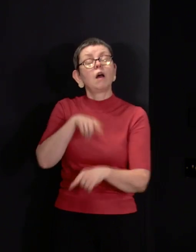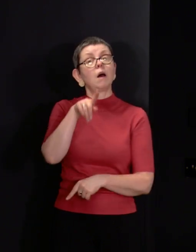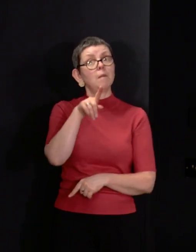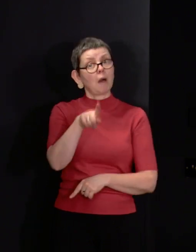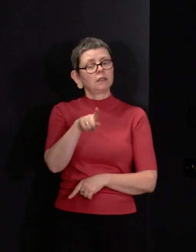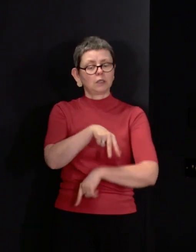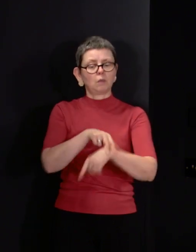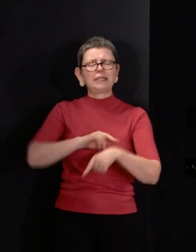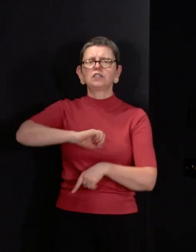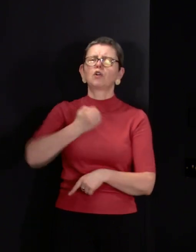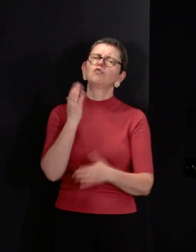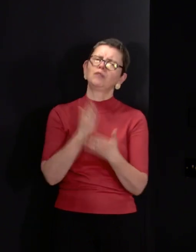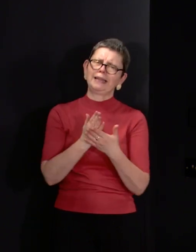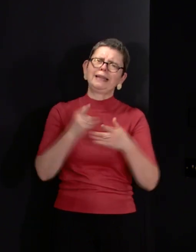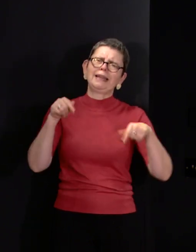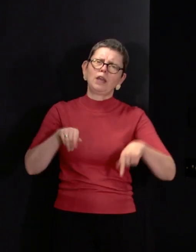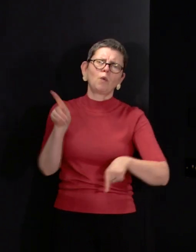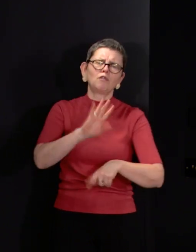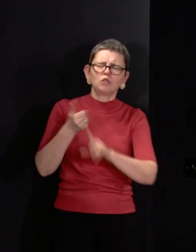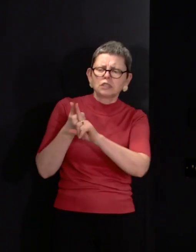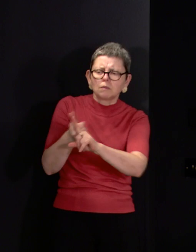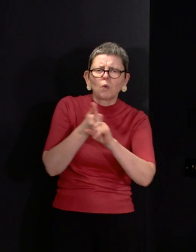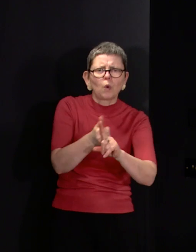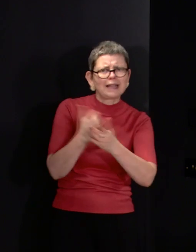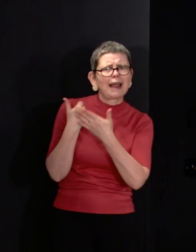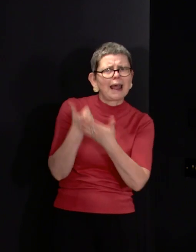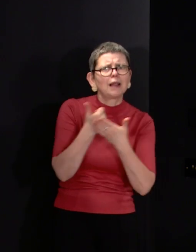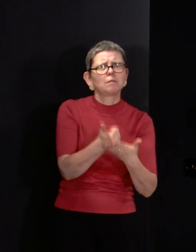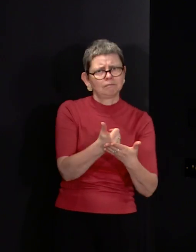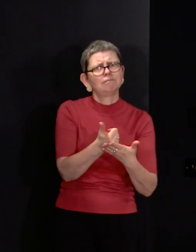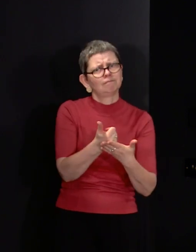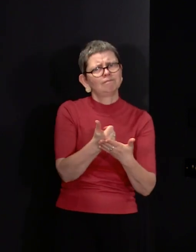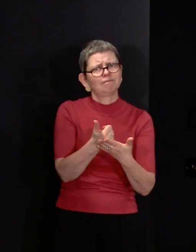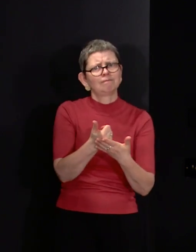support our fellow citizens to keep them safe in all aspects of their lives. Sadly